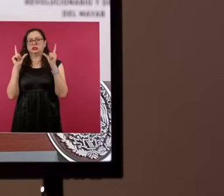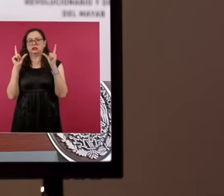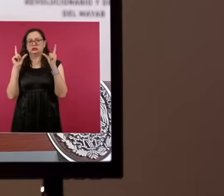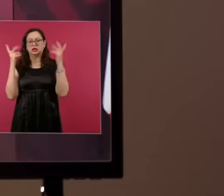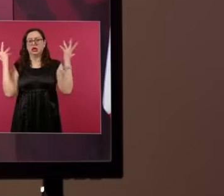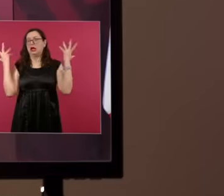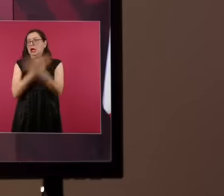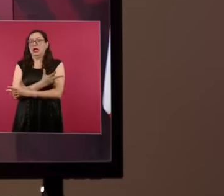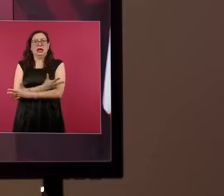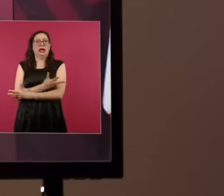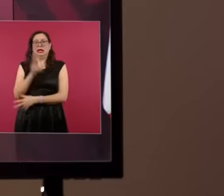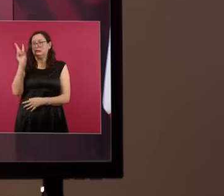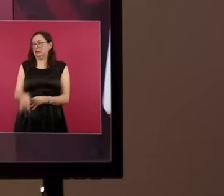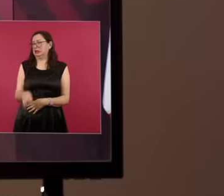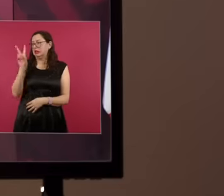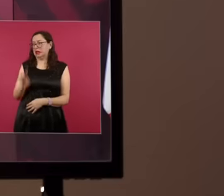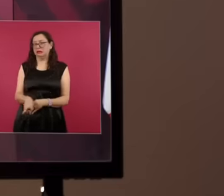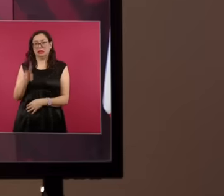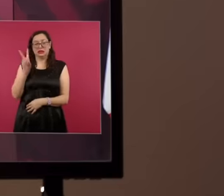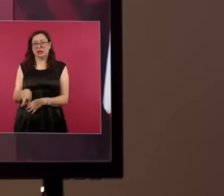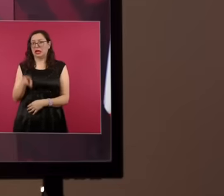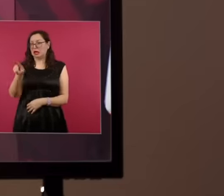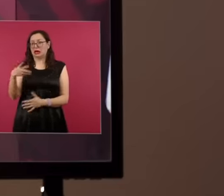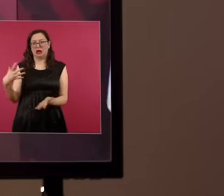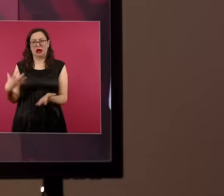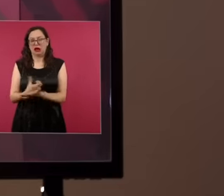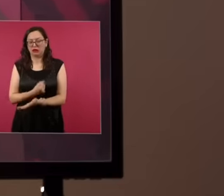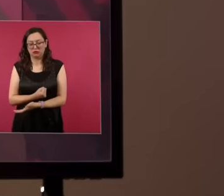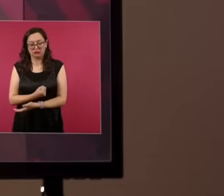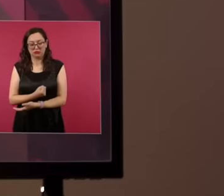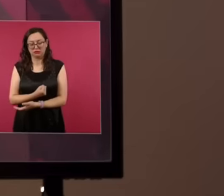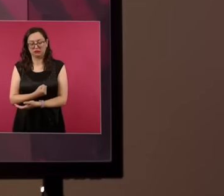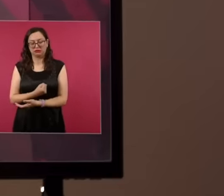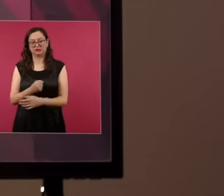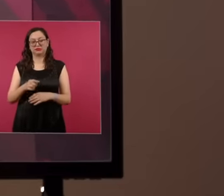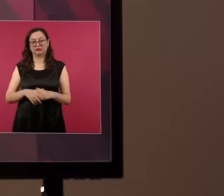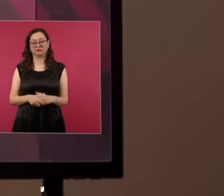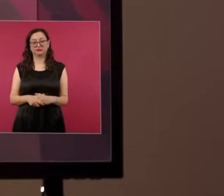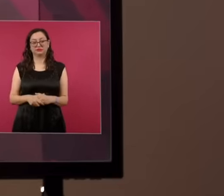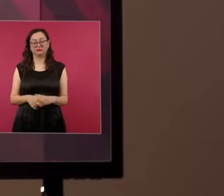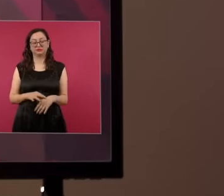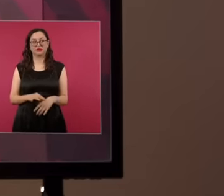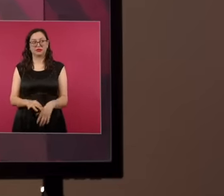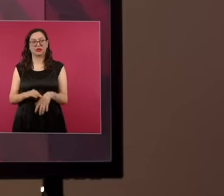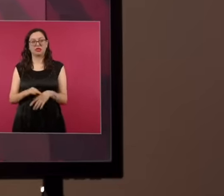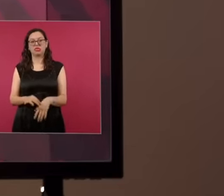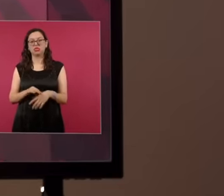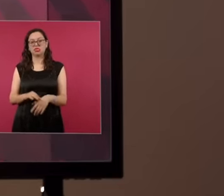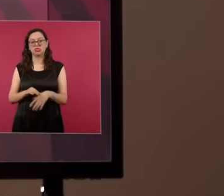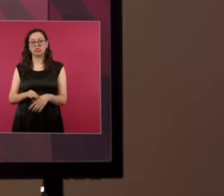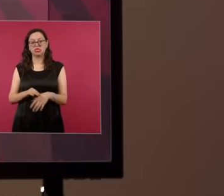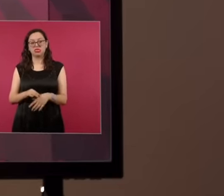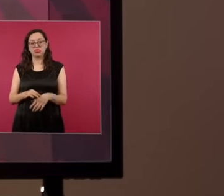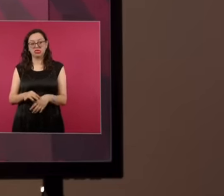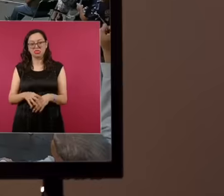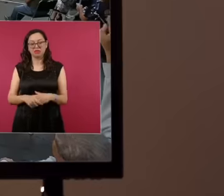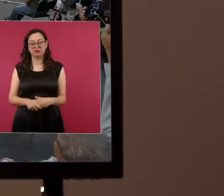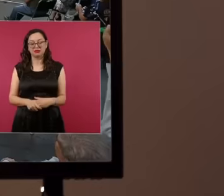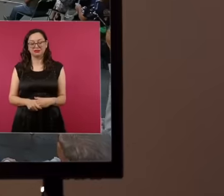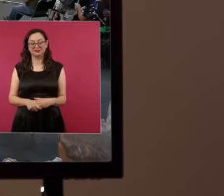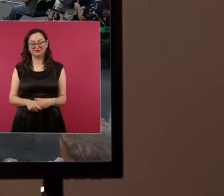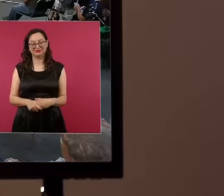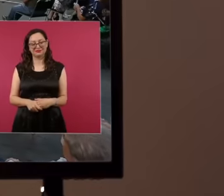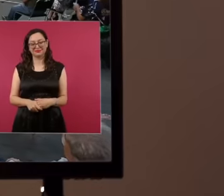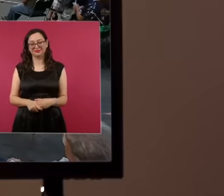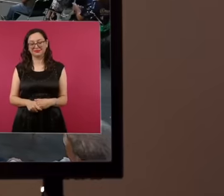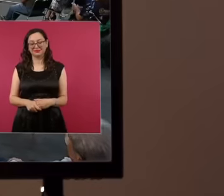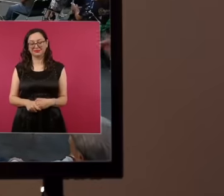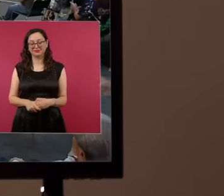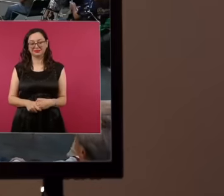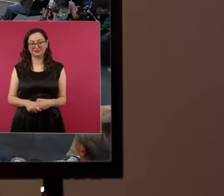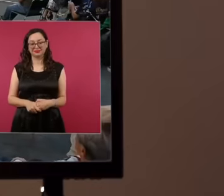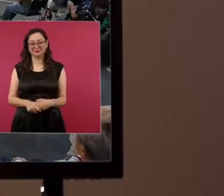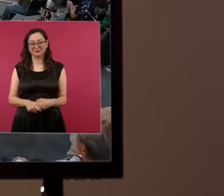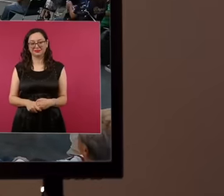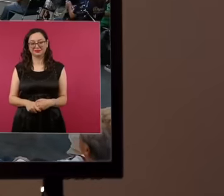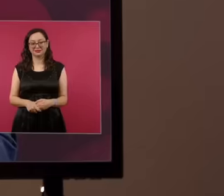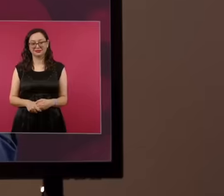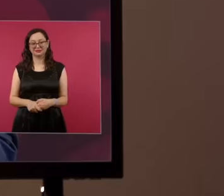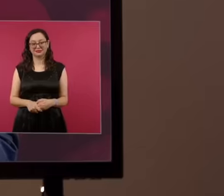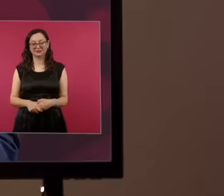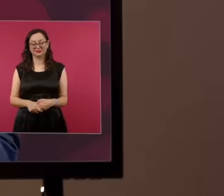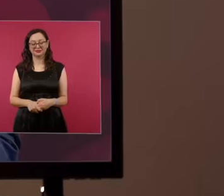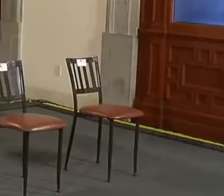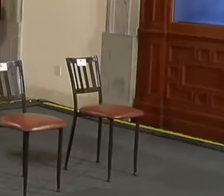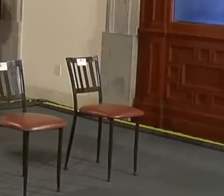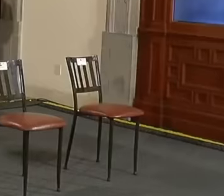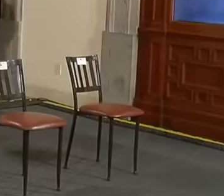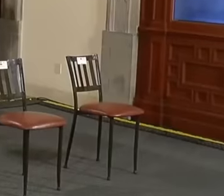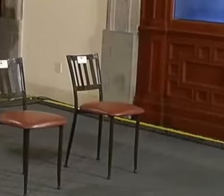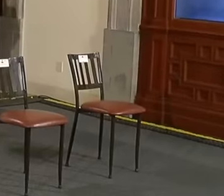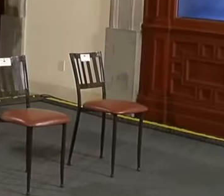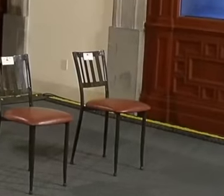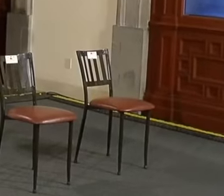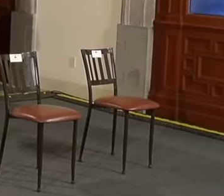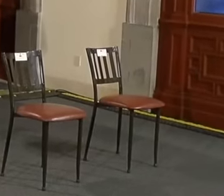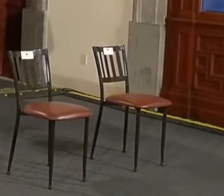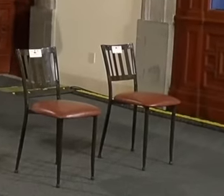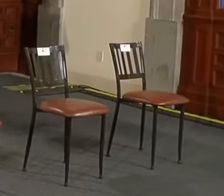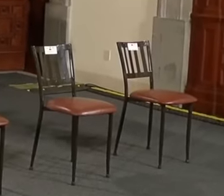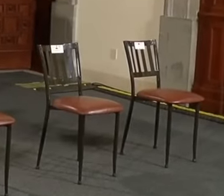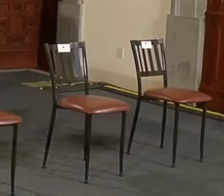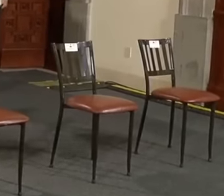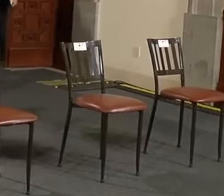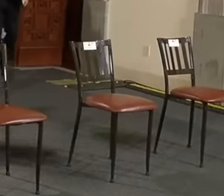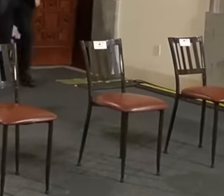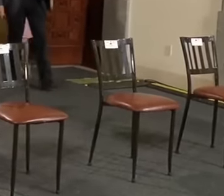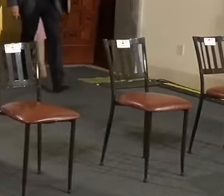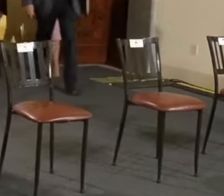real it was real then and the president of Mexico with good humor begins the